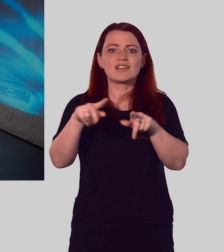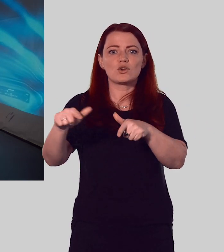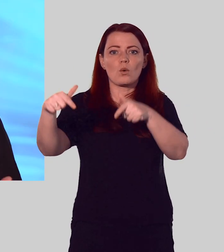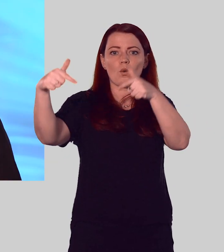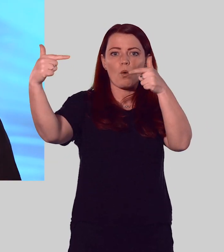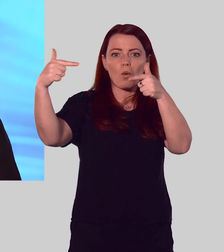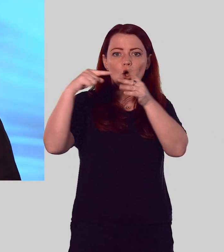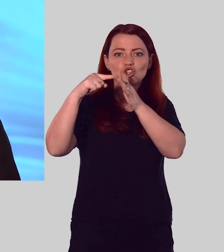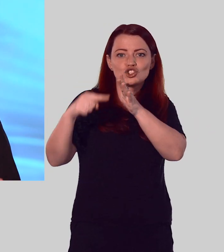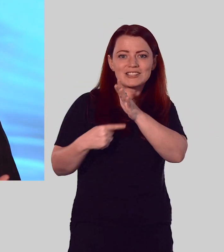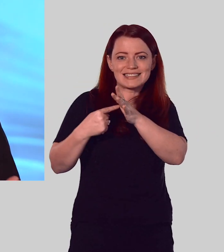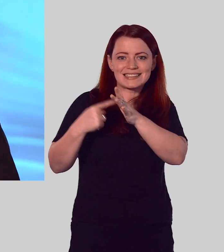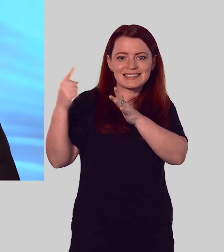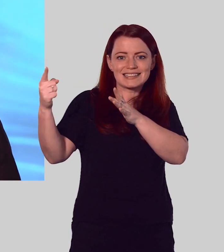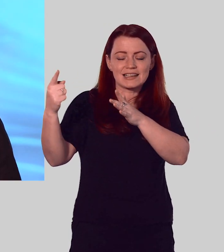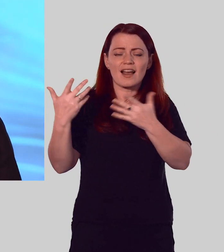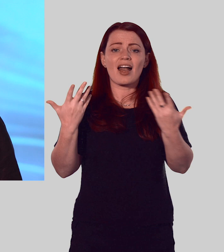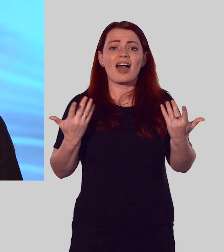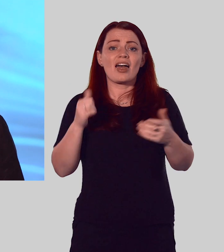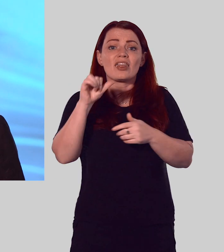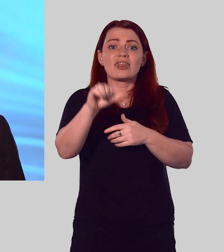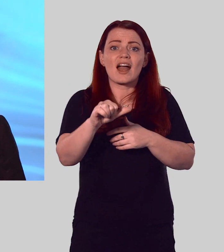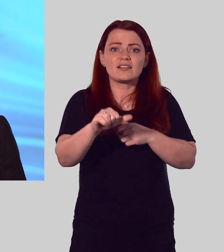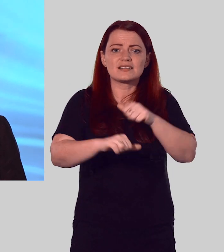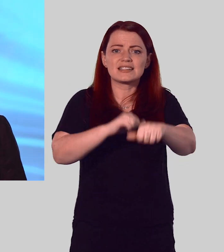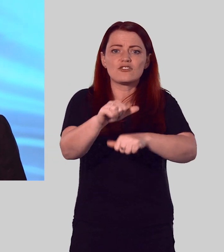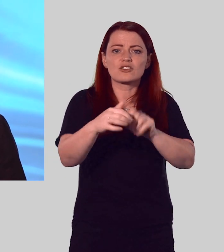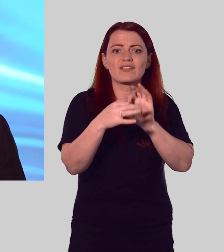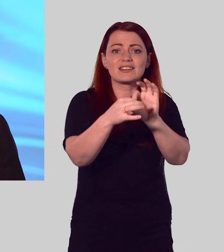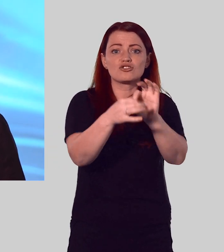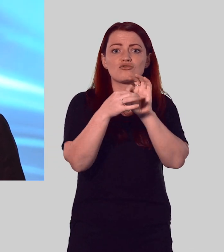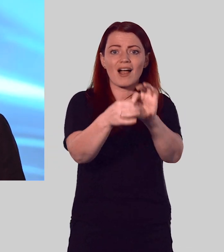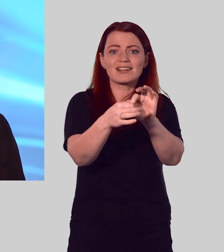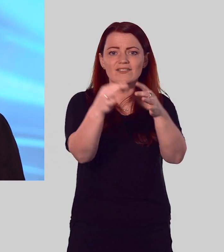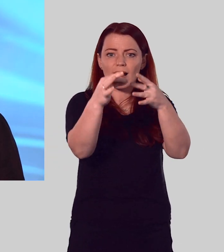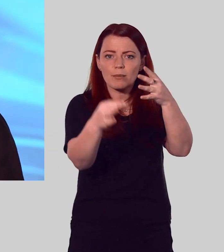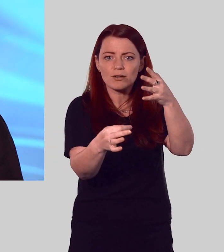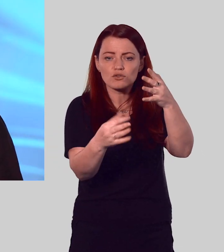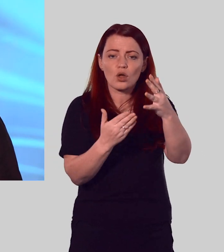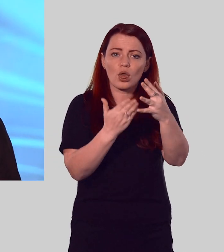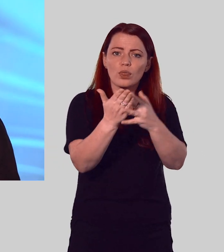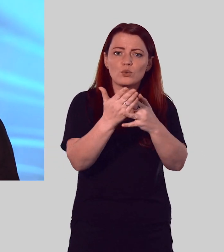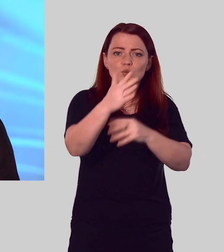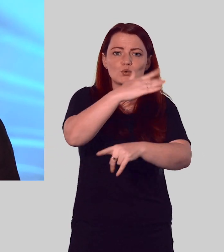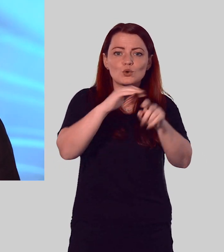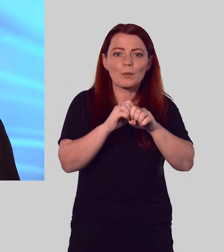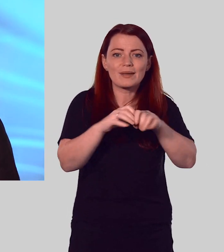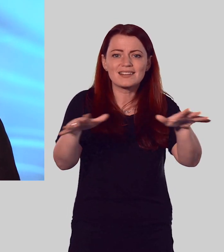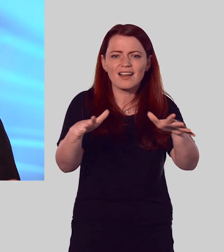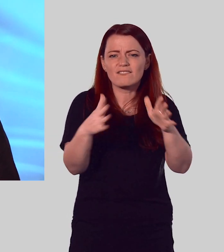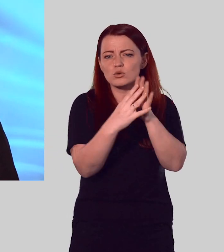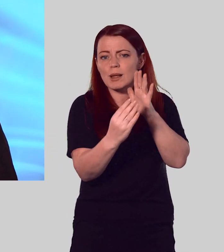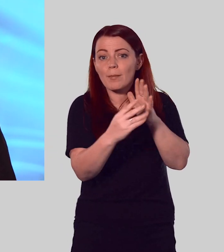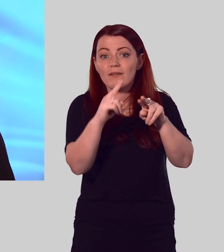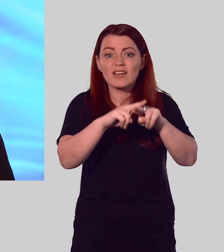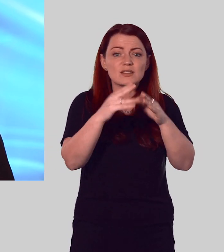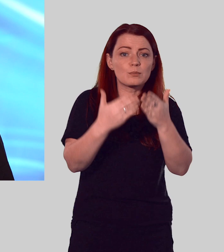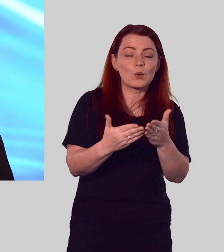followed by a series of interactive elements via a social media platform such as Facebook, the choice of course